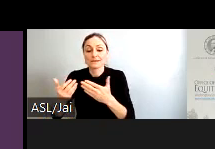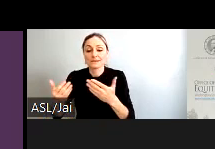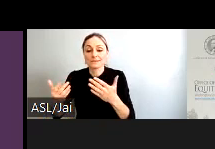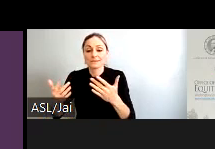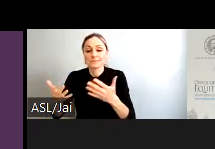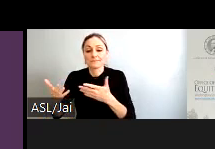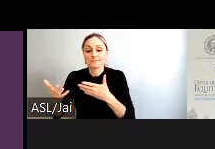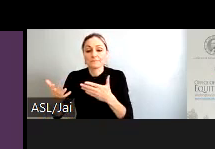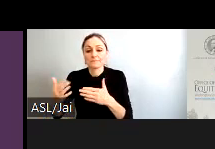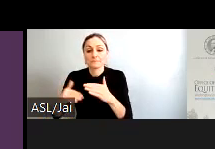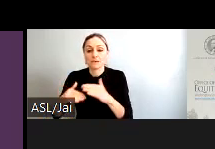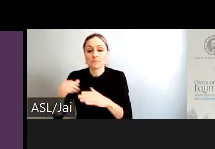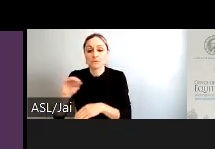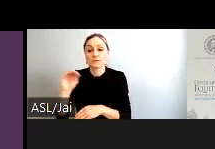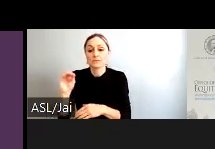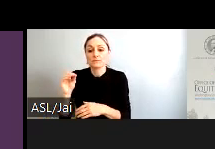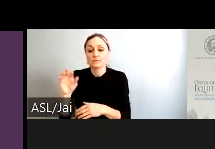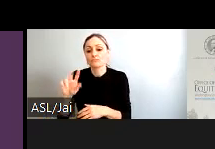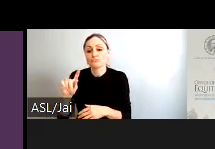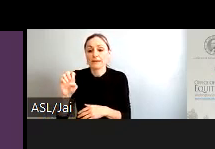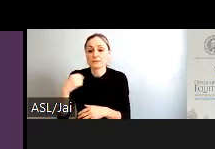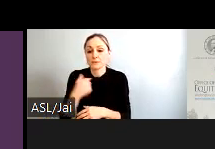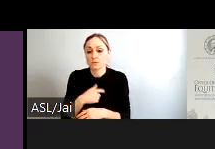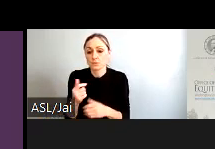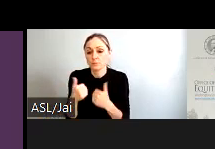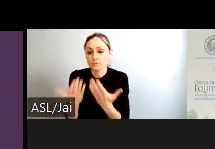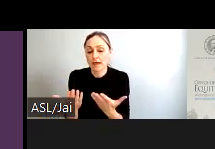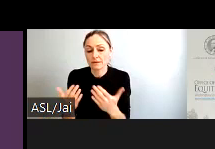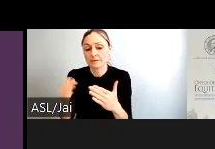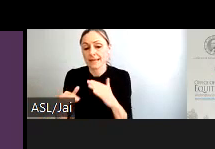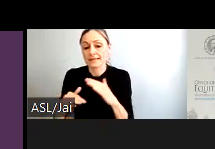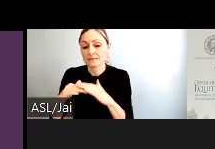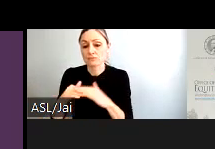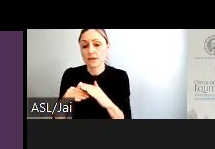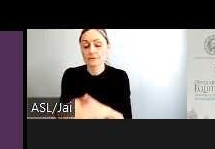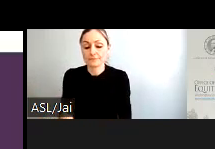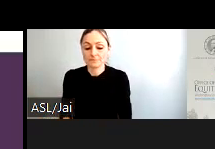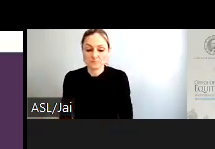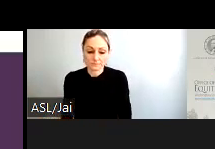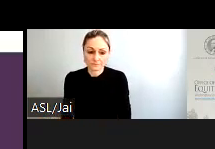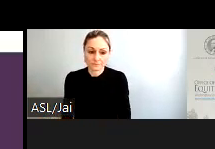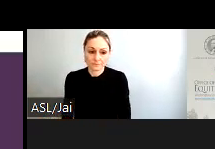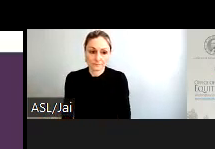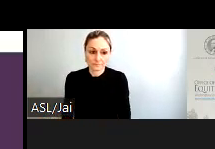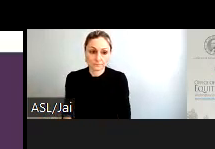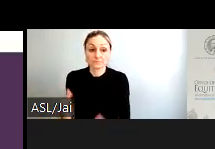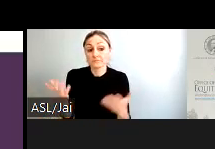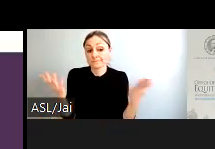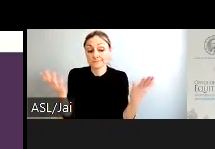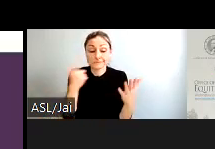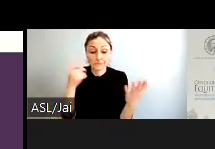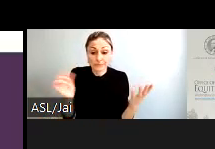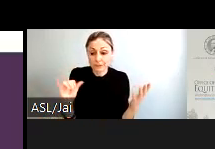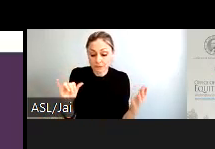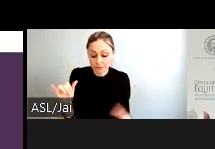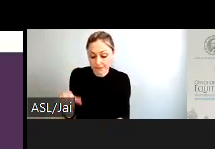reimbursement of the rates we provide up to. So what does this look like in real life?